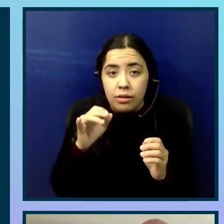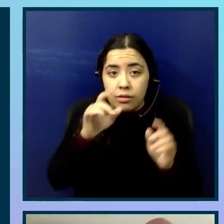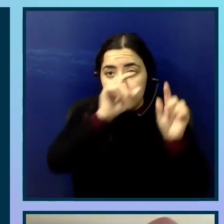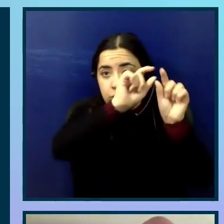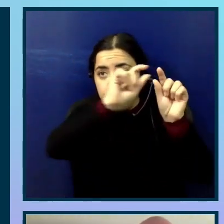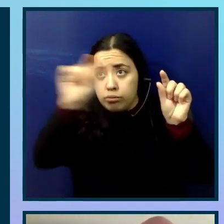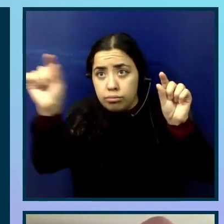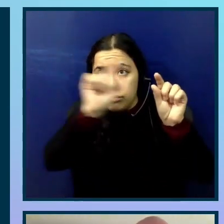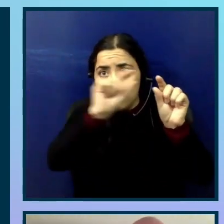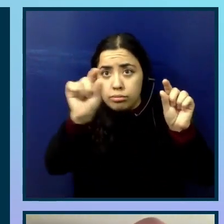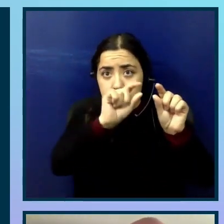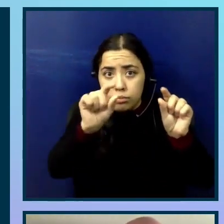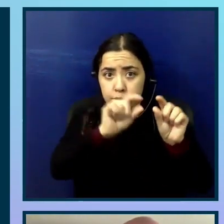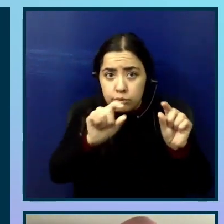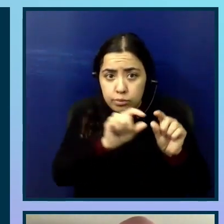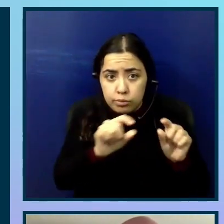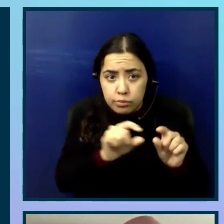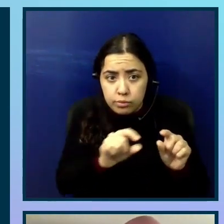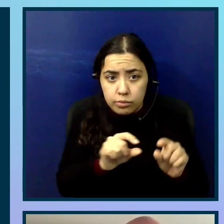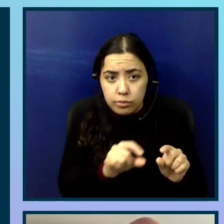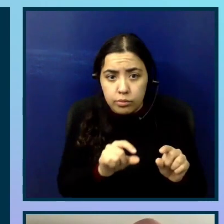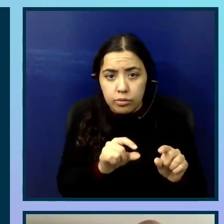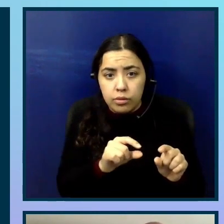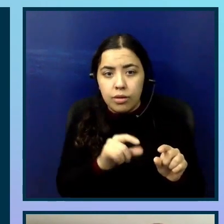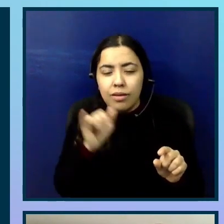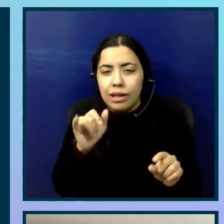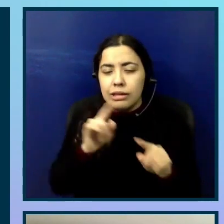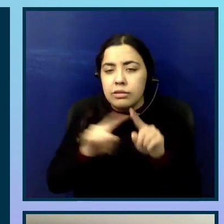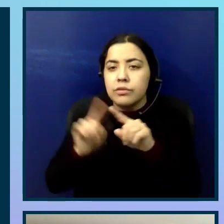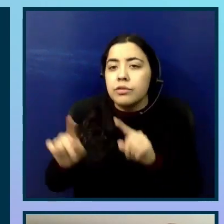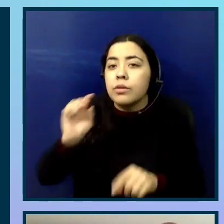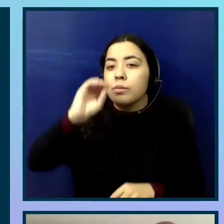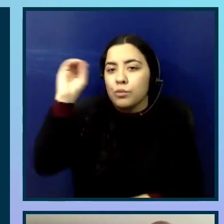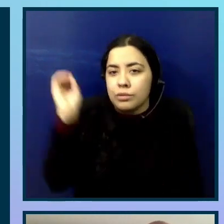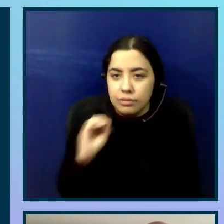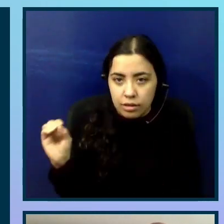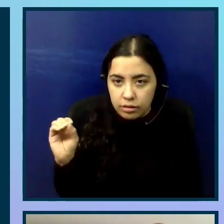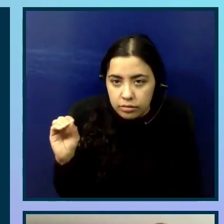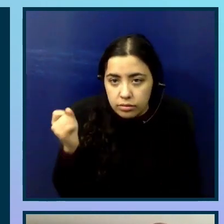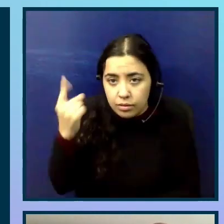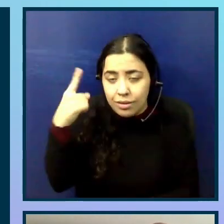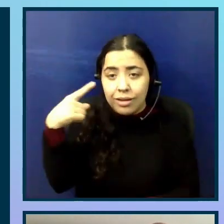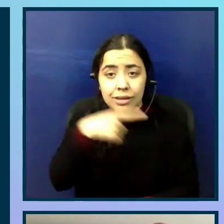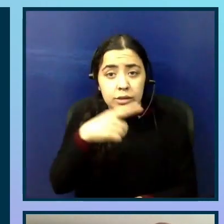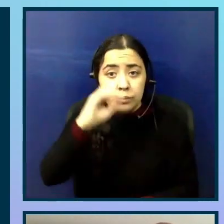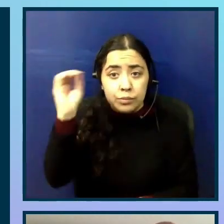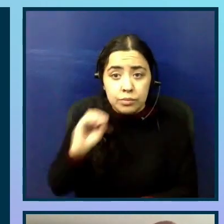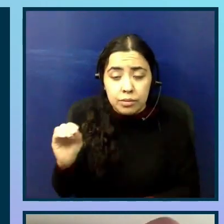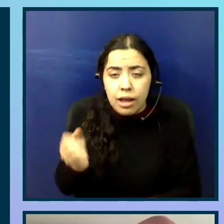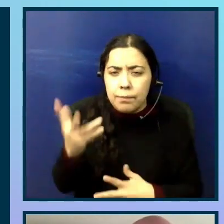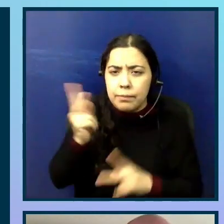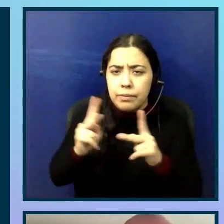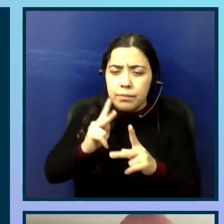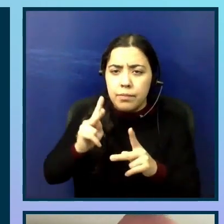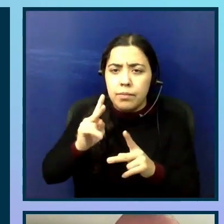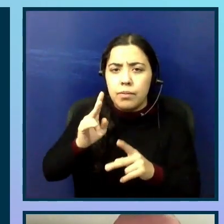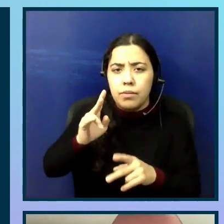And it's what is actually sort of percentages within the study. These are not percentages about how many people that have needs.